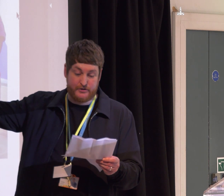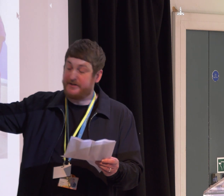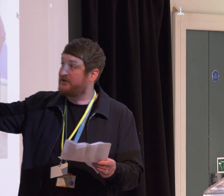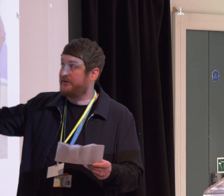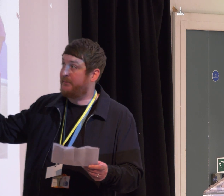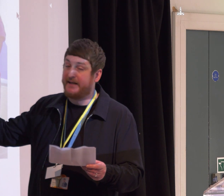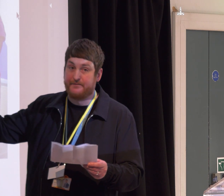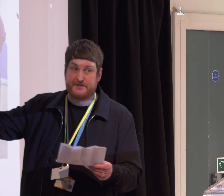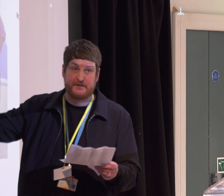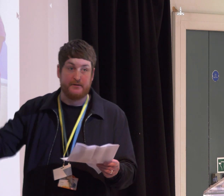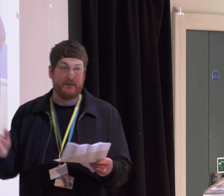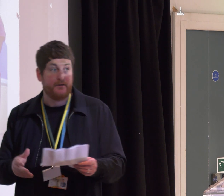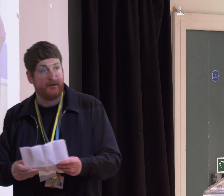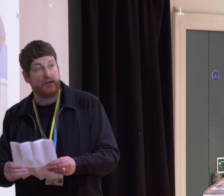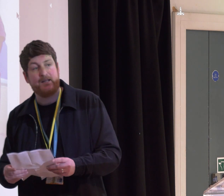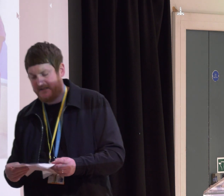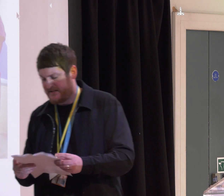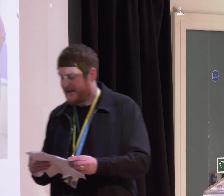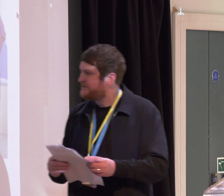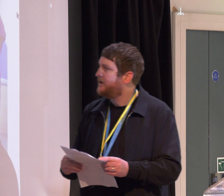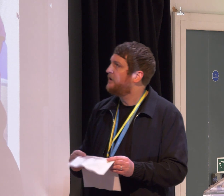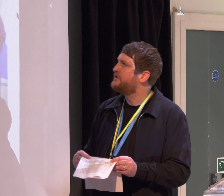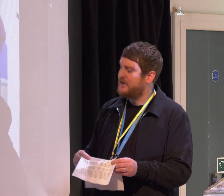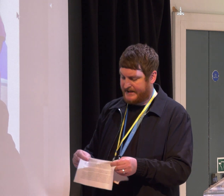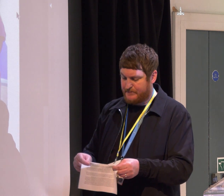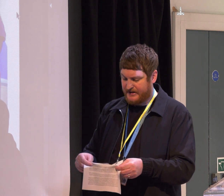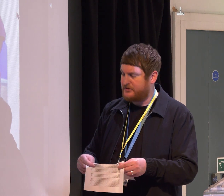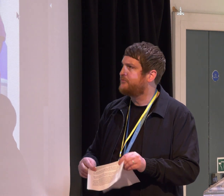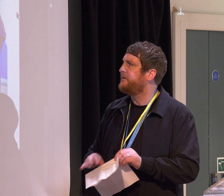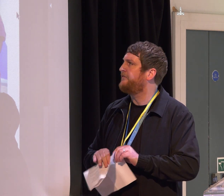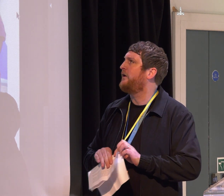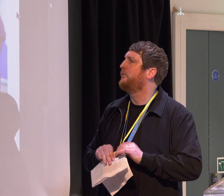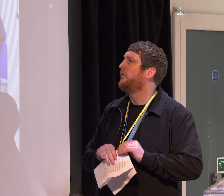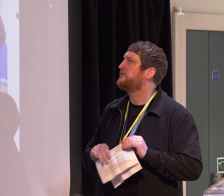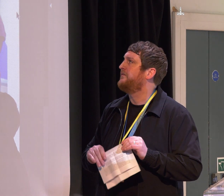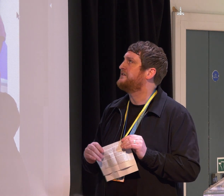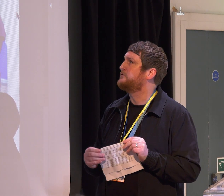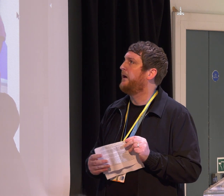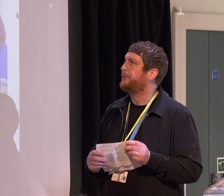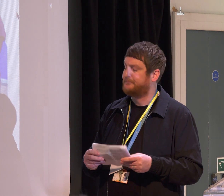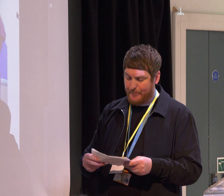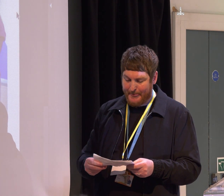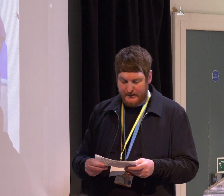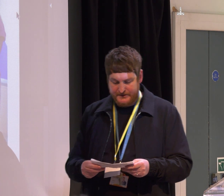contradictory beliefs. Okay, so that's the conclusion that I came to. I'll just read my final thoughts on this as well.